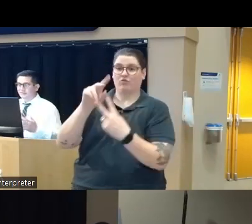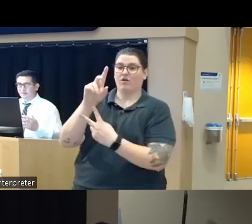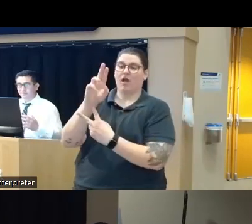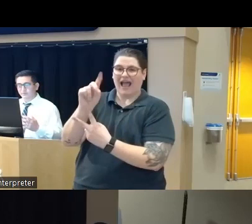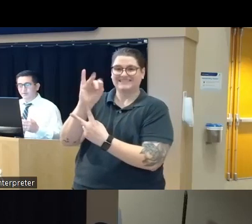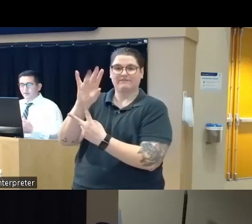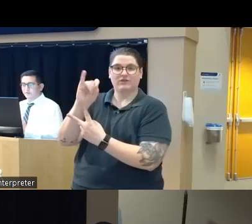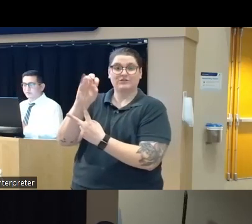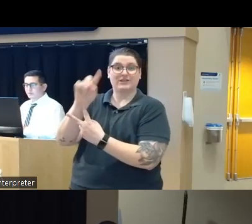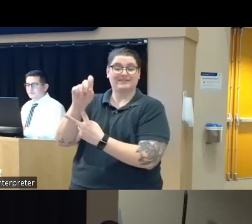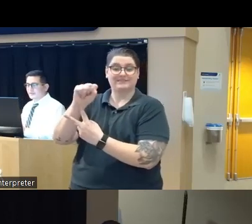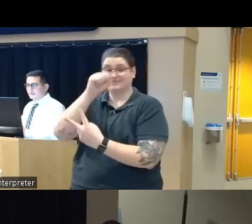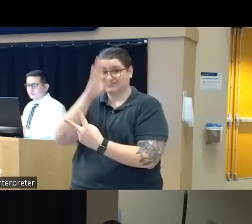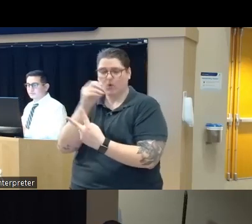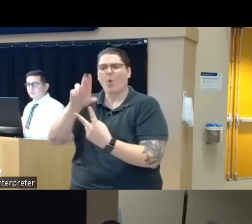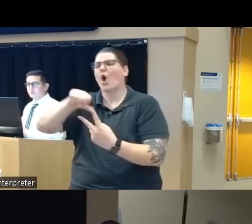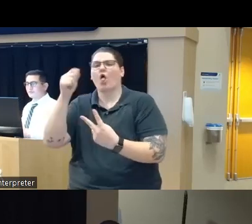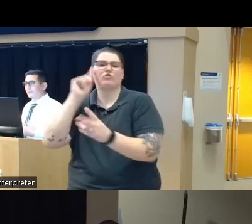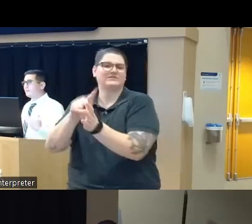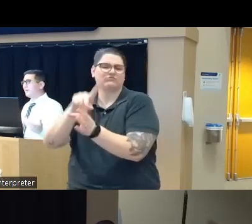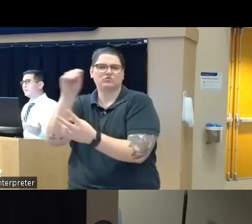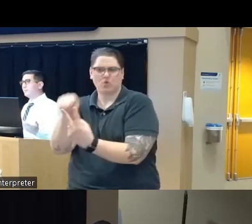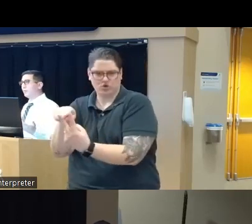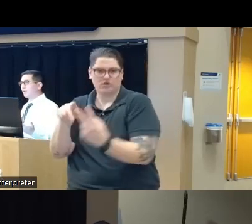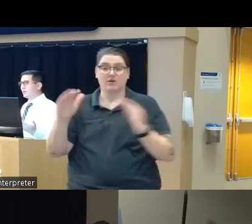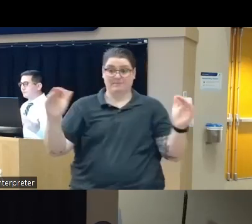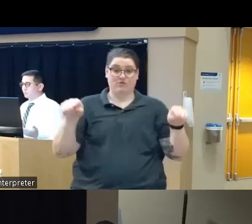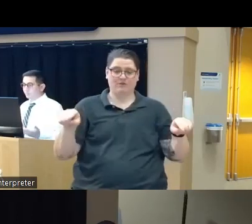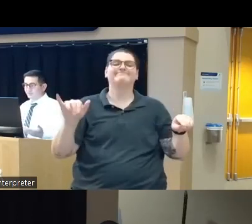ended up being diagnosed with another psychiatric disorder that they ended up having more visual